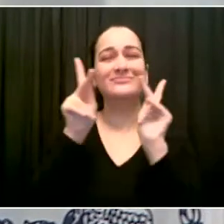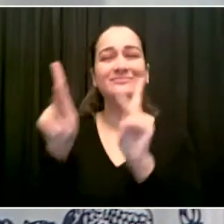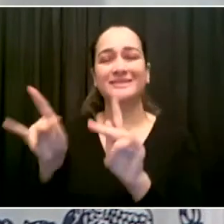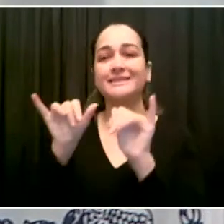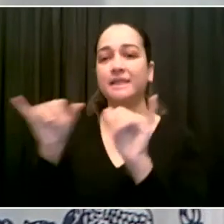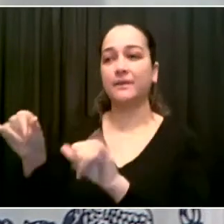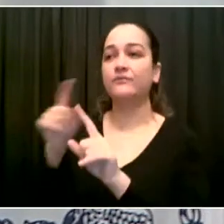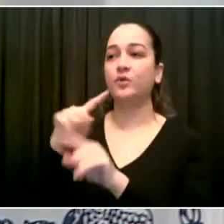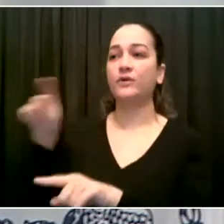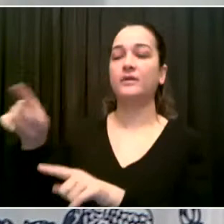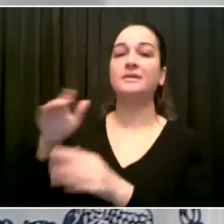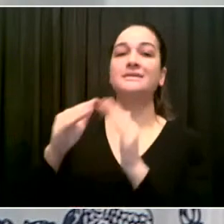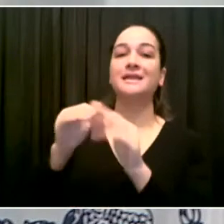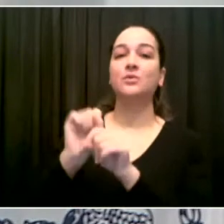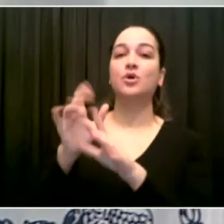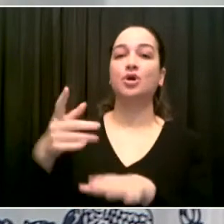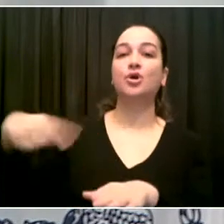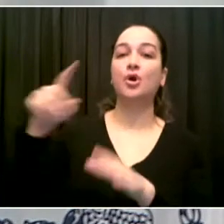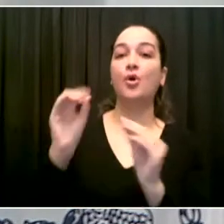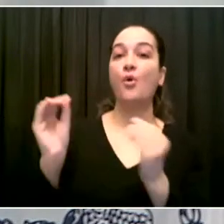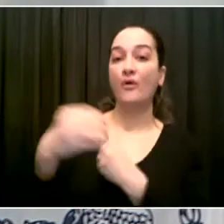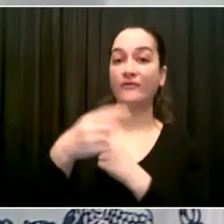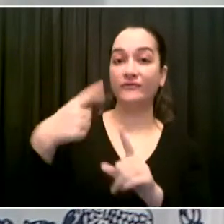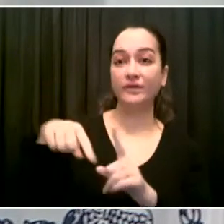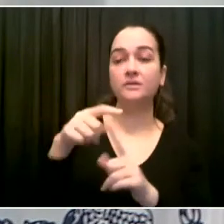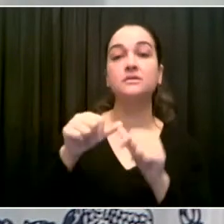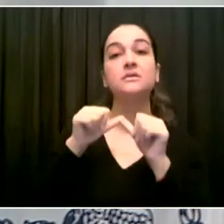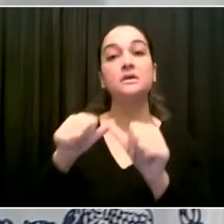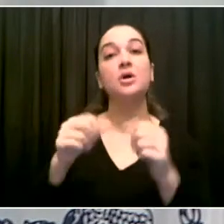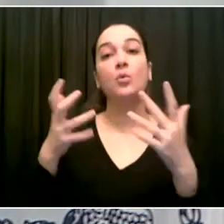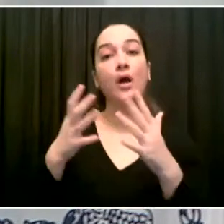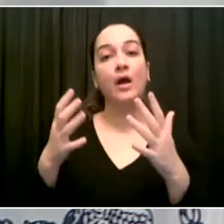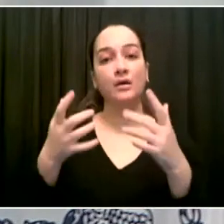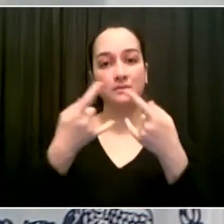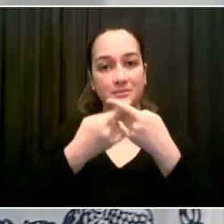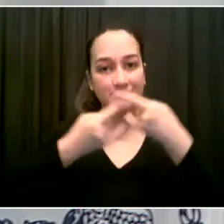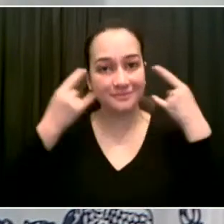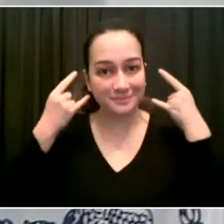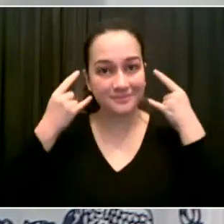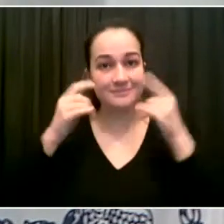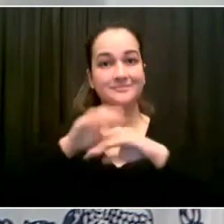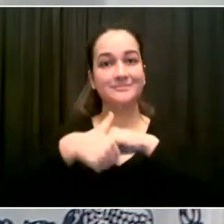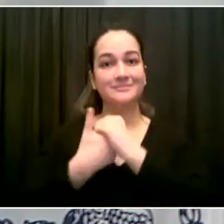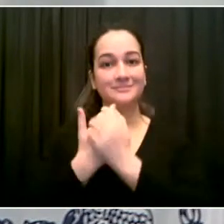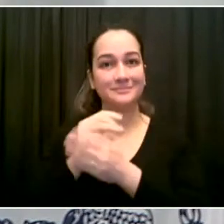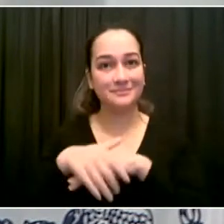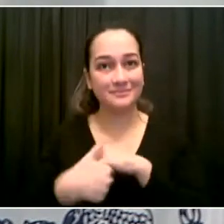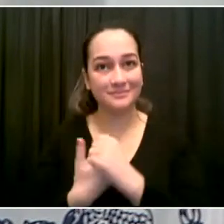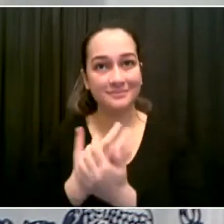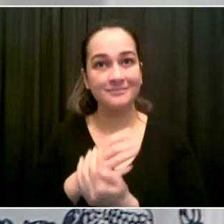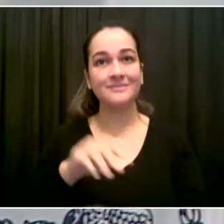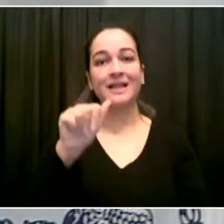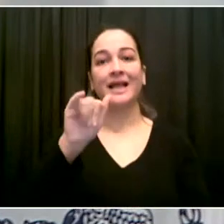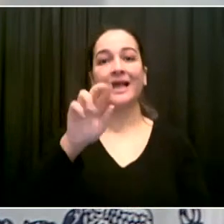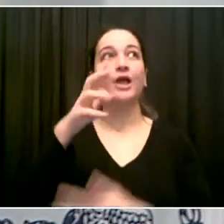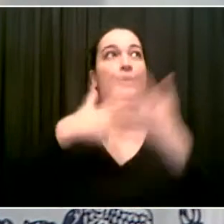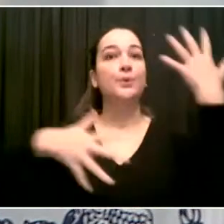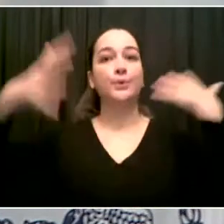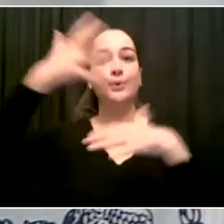SCHOOLS AND APPLY THEM TO OFFICES SO THEY WILL BE DISTANCING, MASK WEARING,